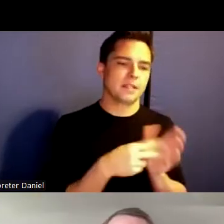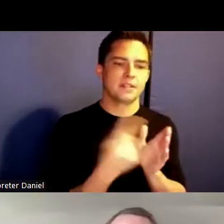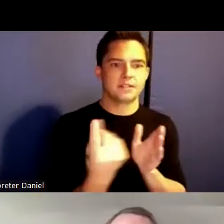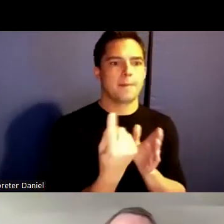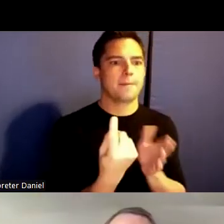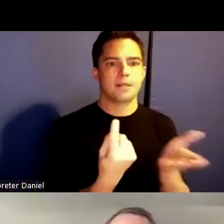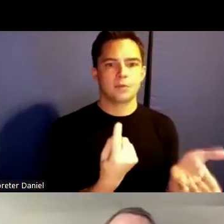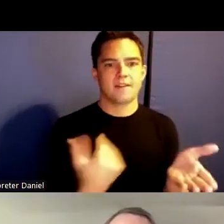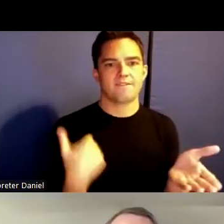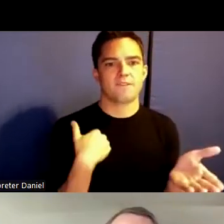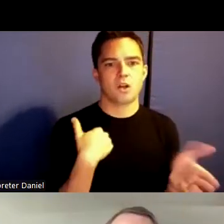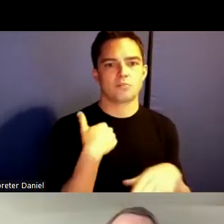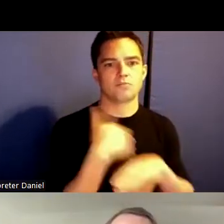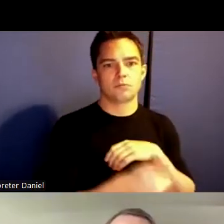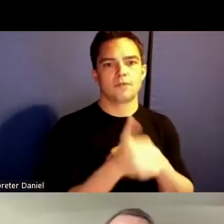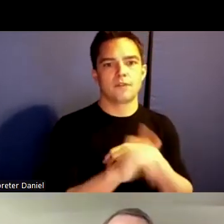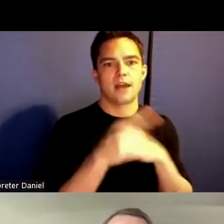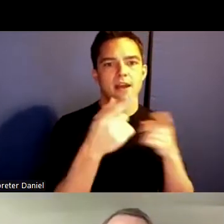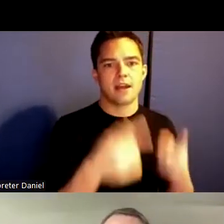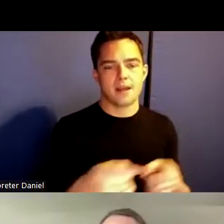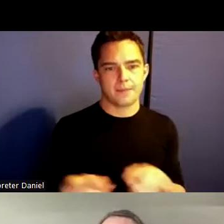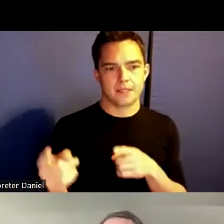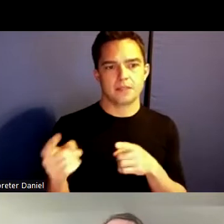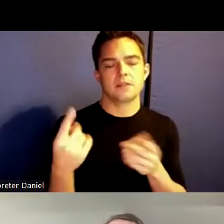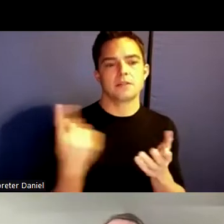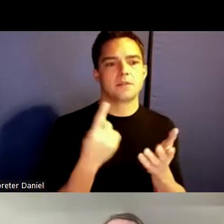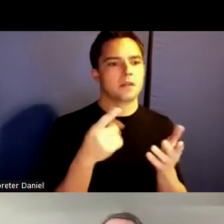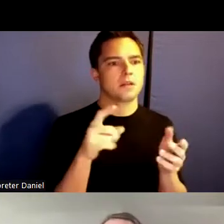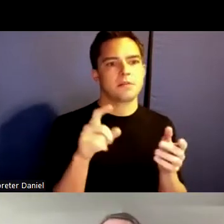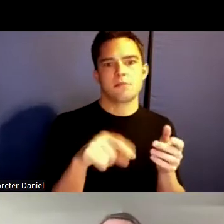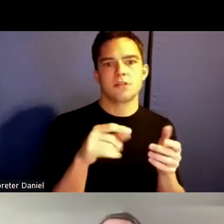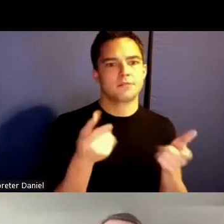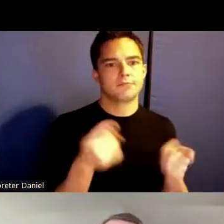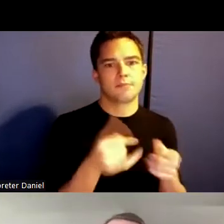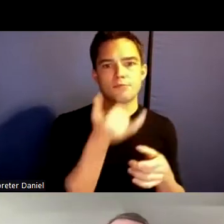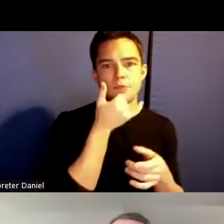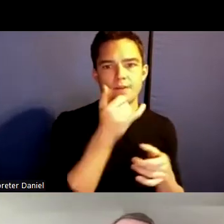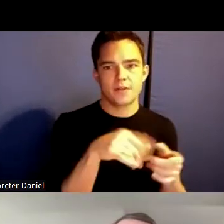fault for this happening, something must have gone wrong for that to happen. And you end